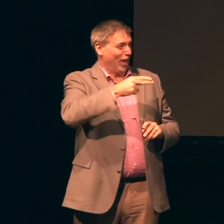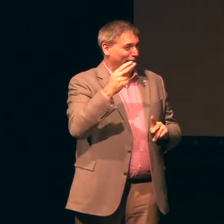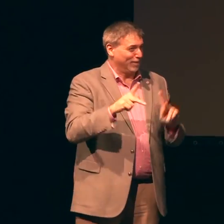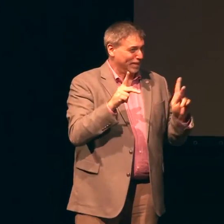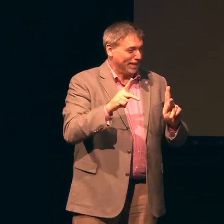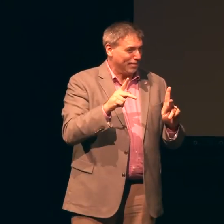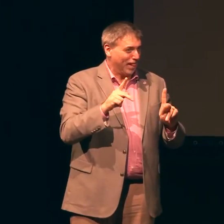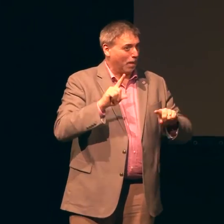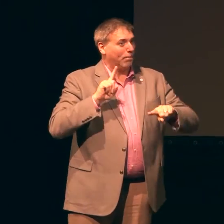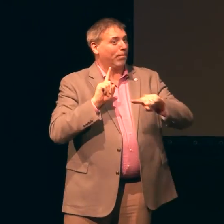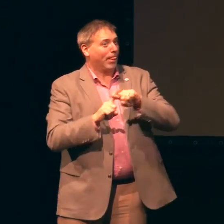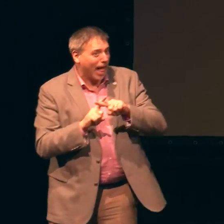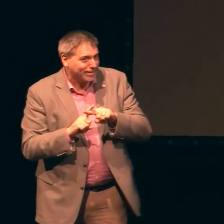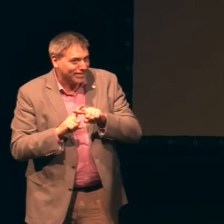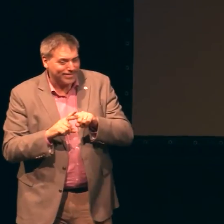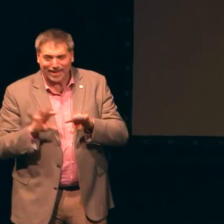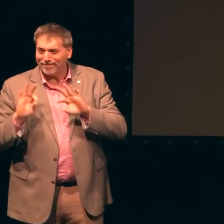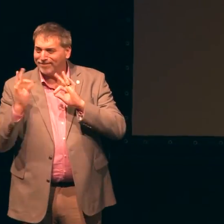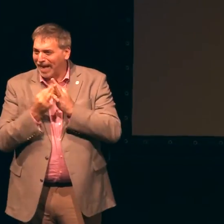48 million people that are Deaf and hard of hearing